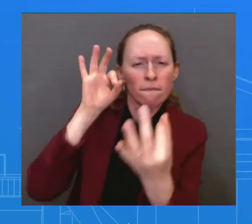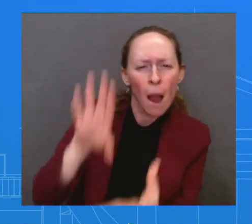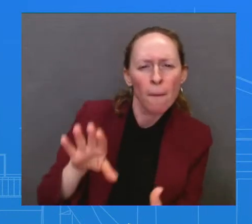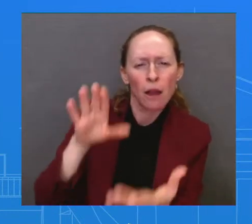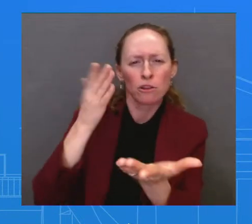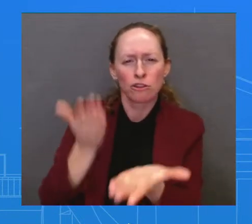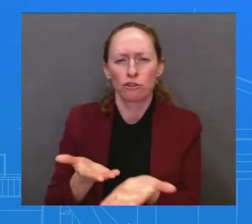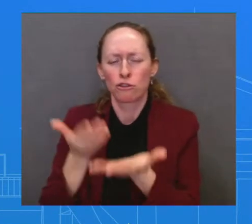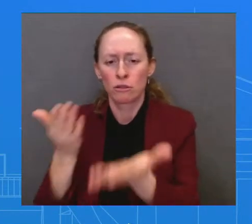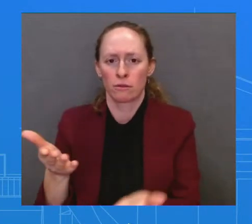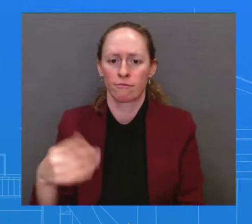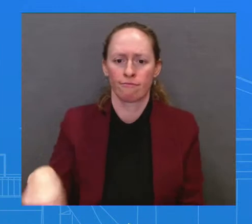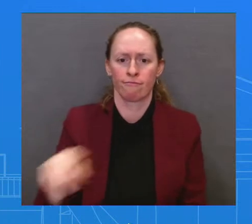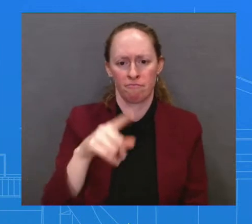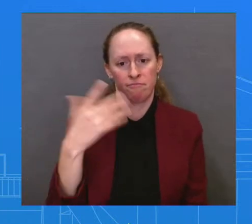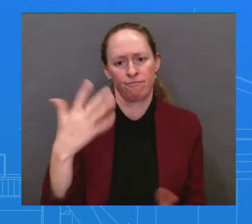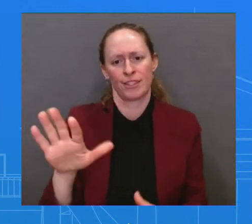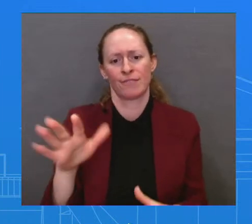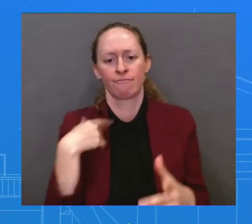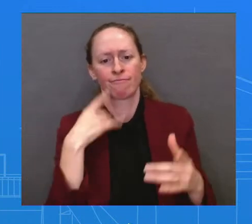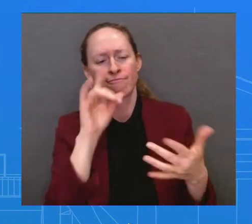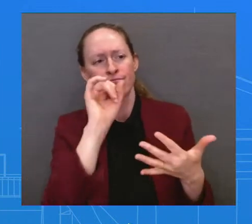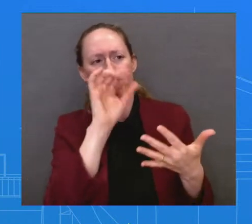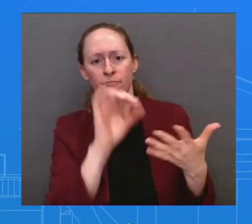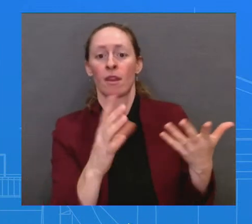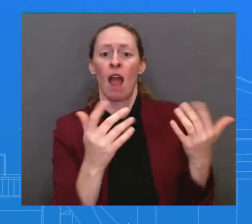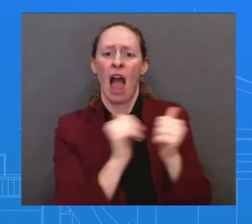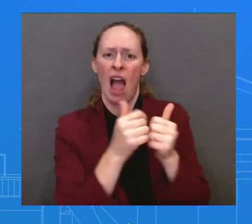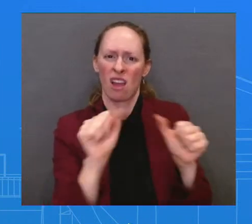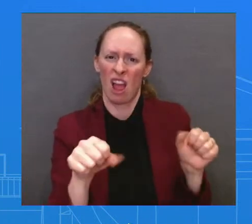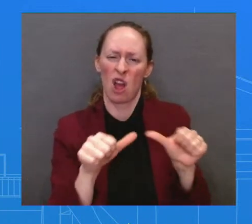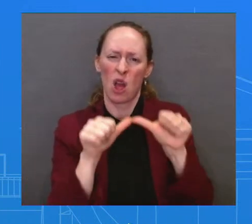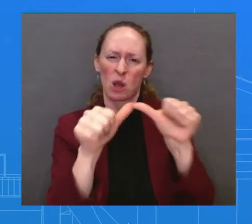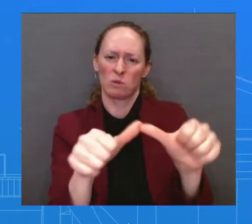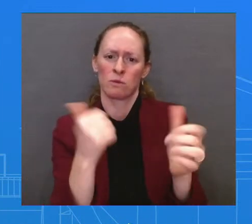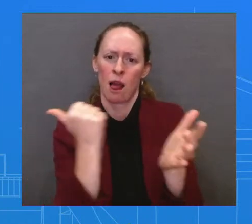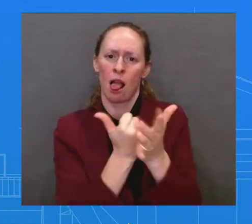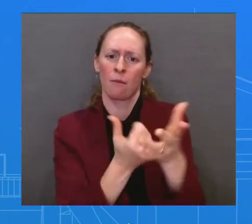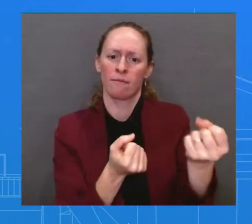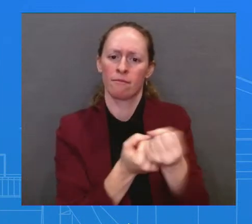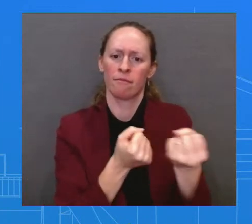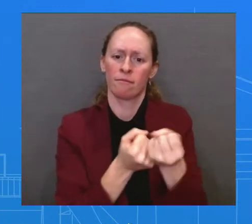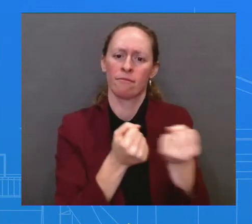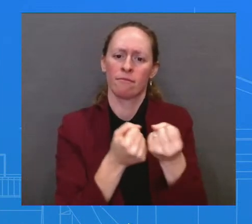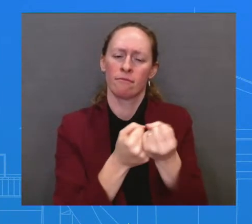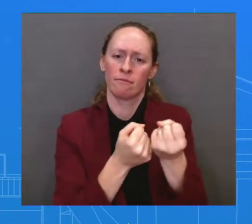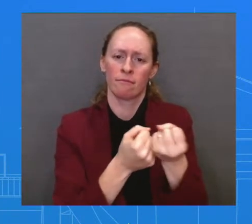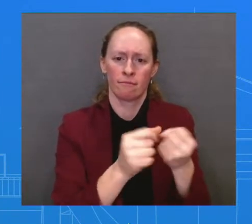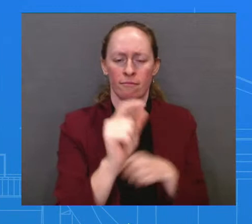and rally the world to help Ukraine defend its territory. So, on the basis of those conversations